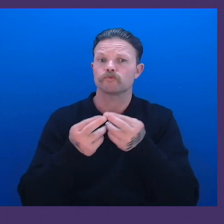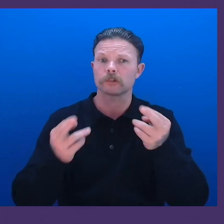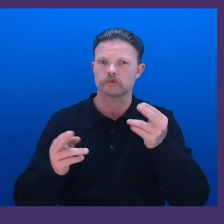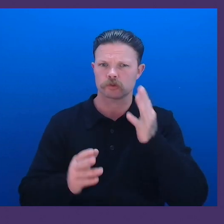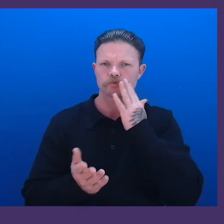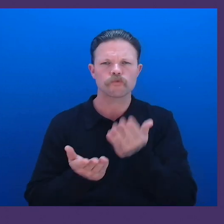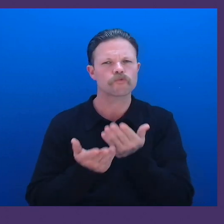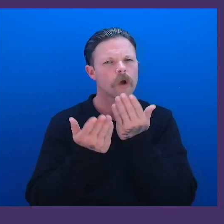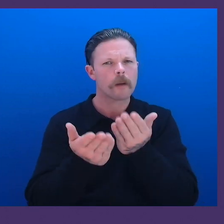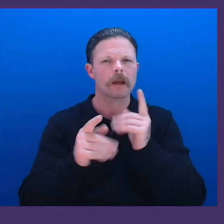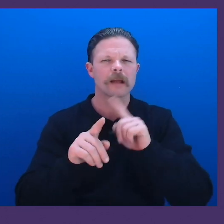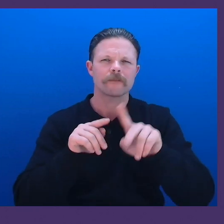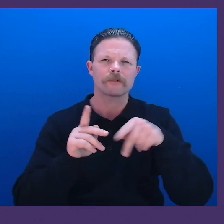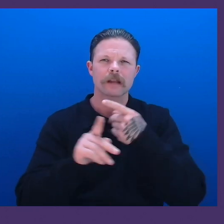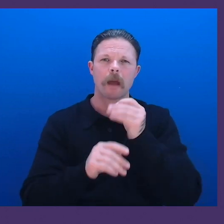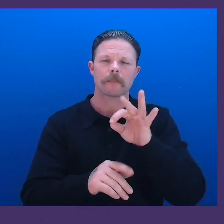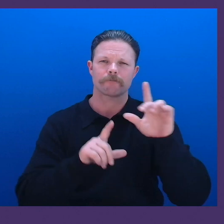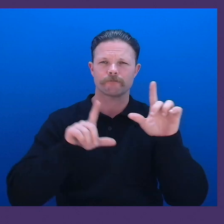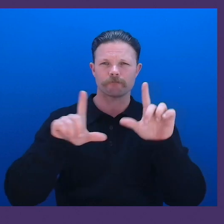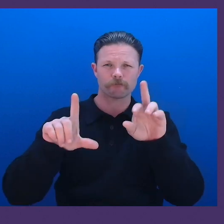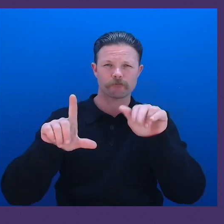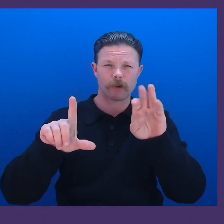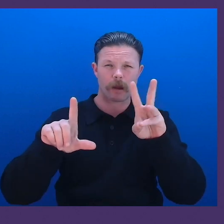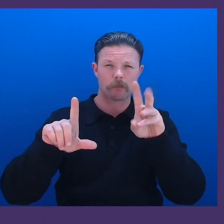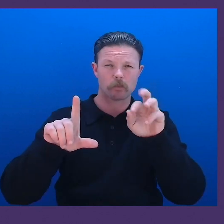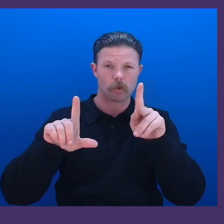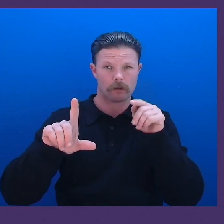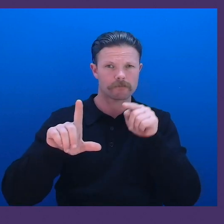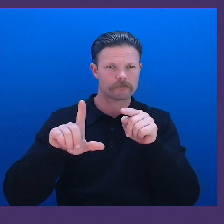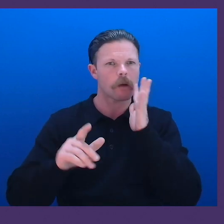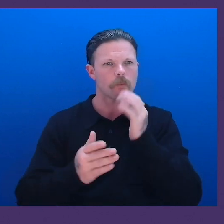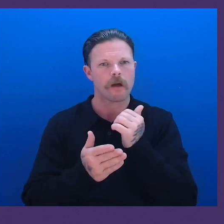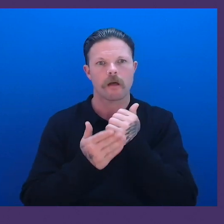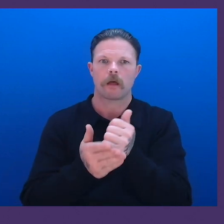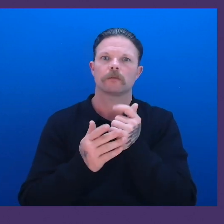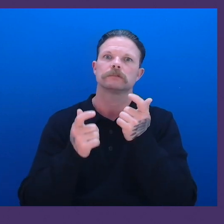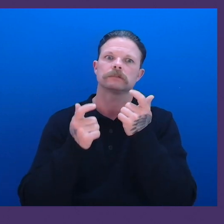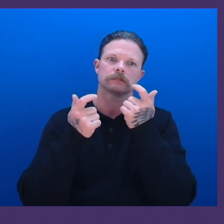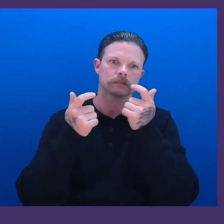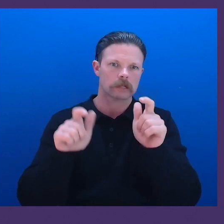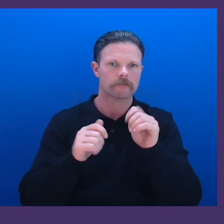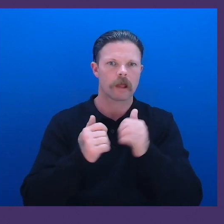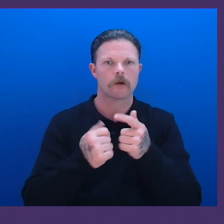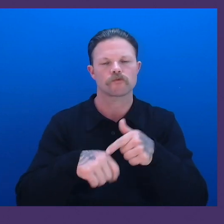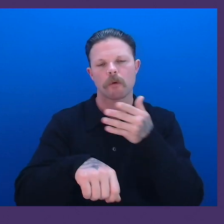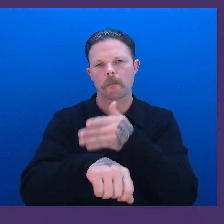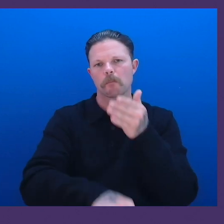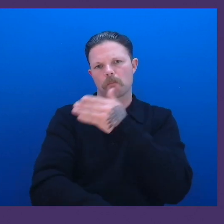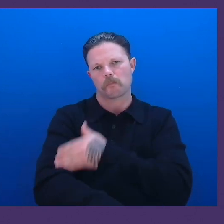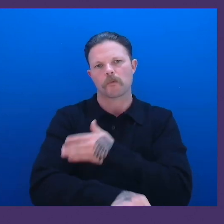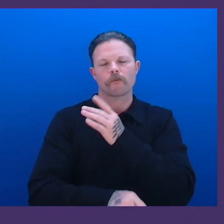And they can help significantly improve quality of your output, accuracy of the app, and harms.